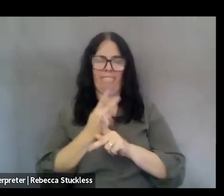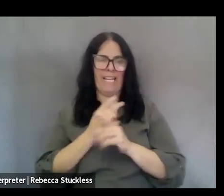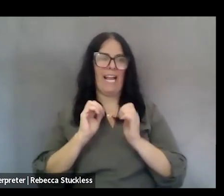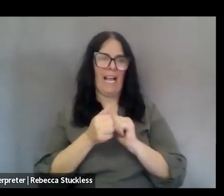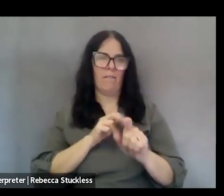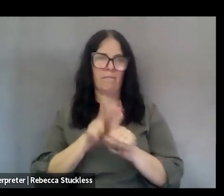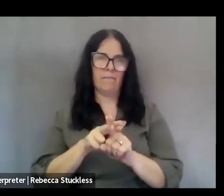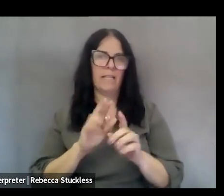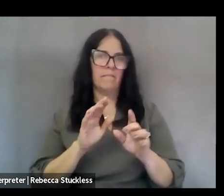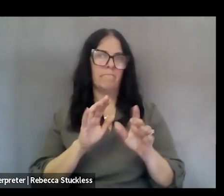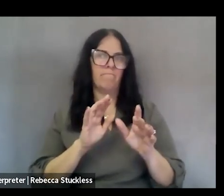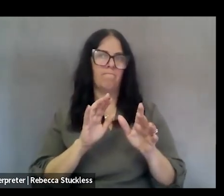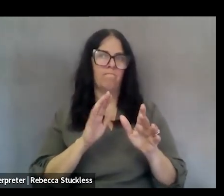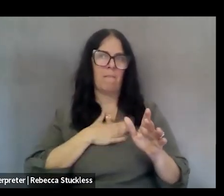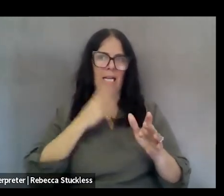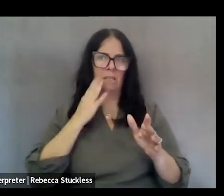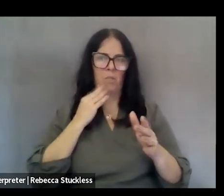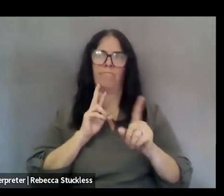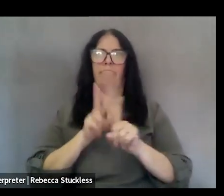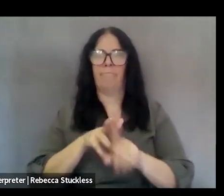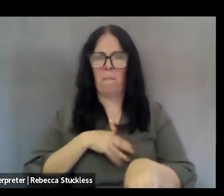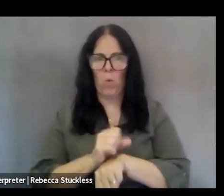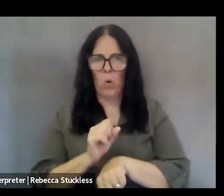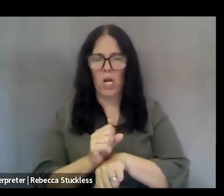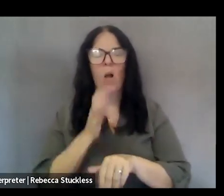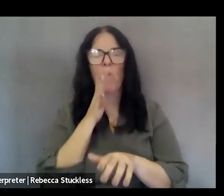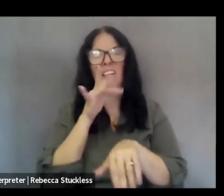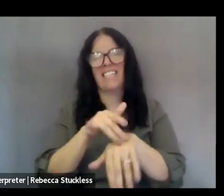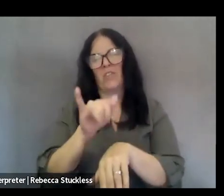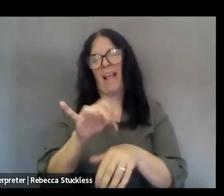through support groups into my work and I'll touch on that in my presentation on